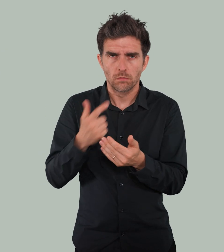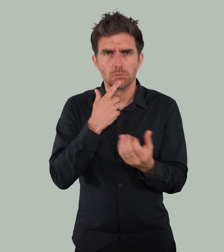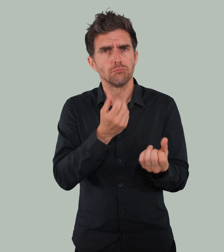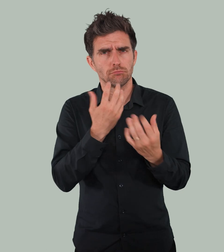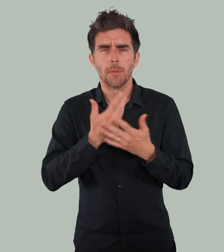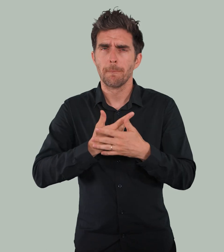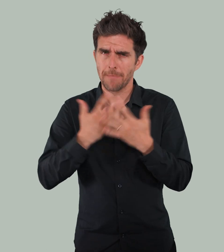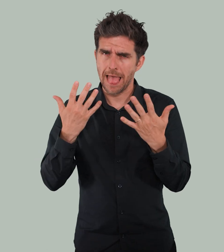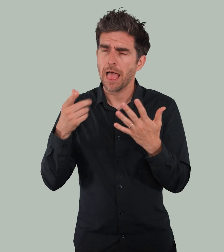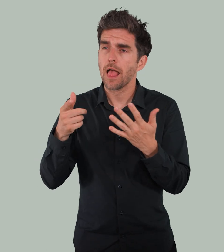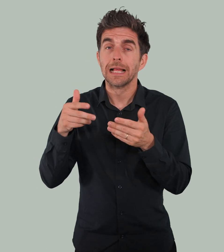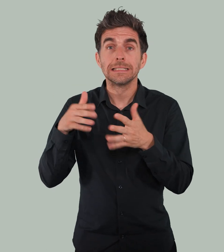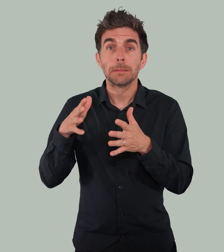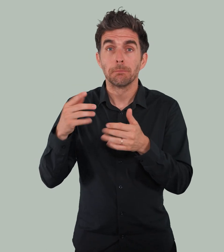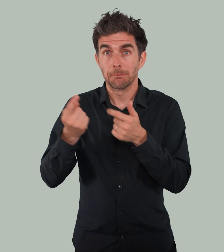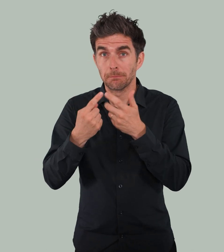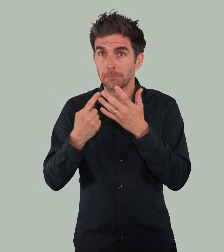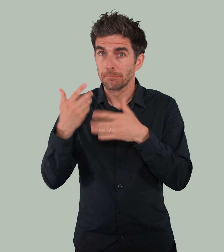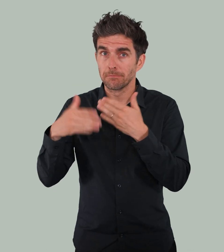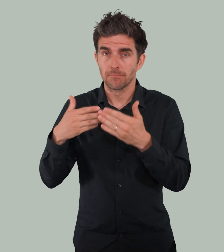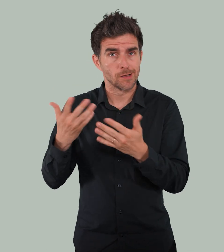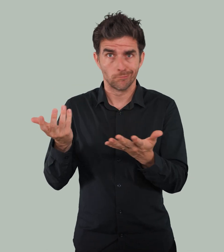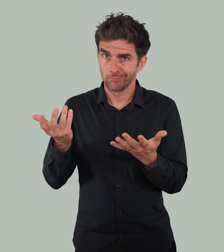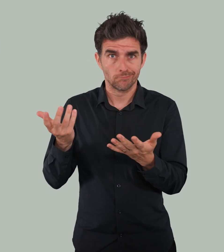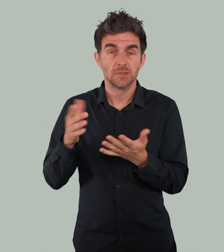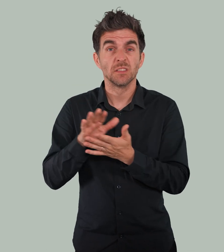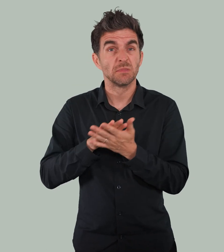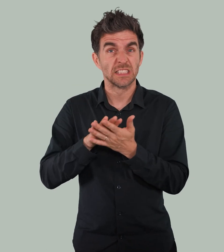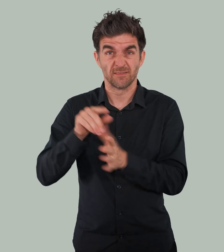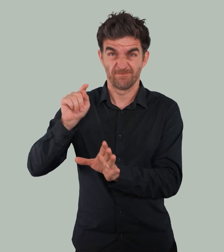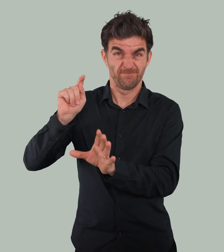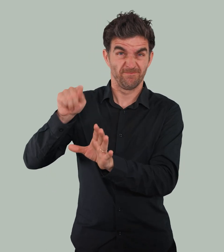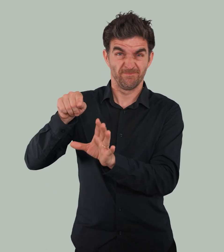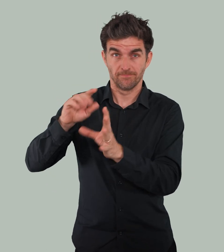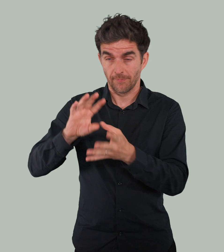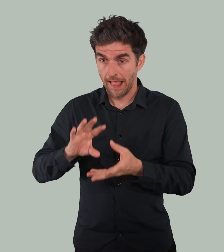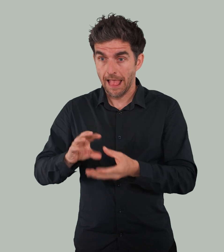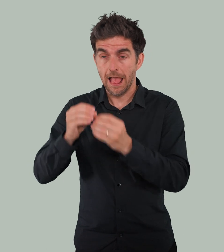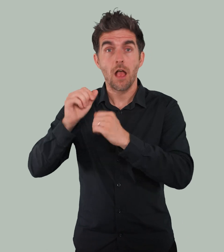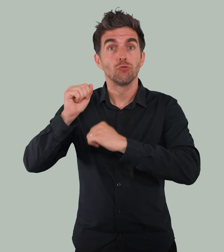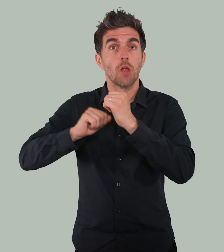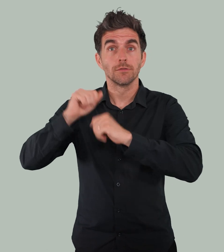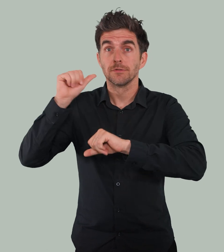They report that many system level issues reflect structural